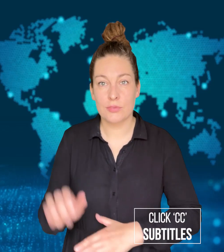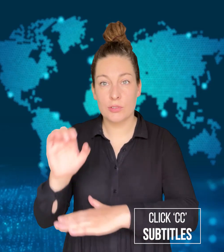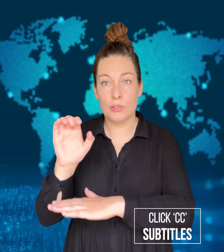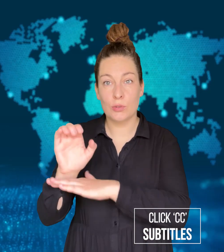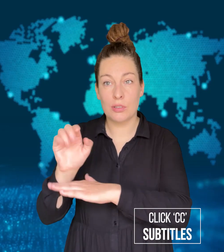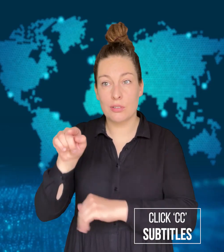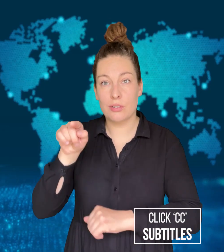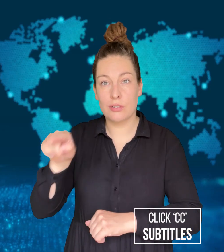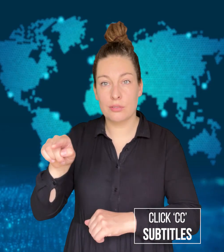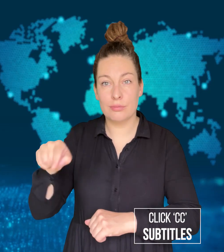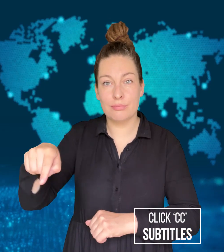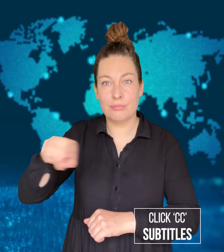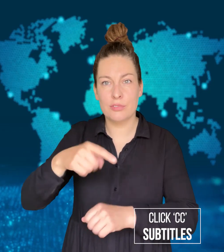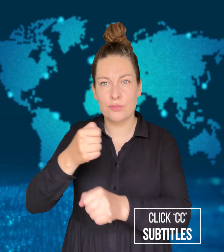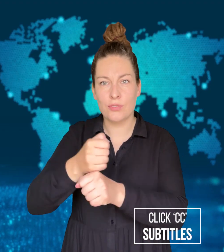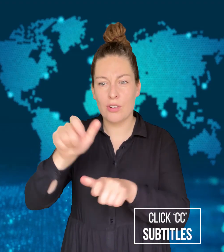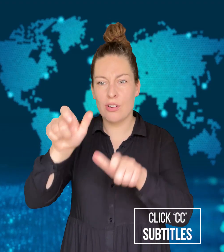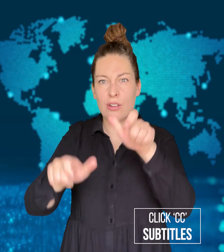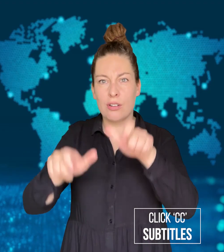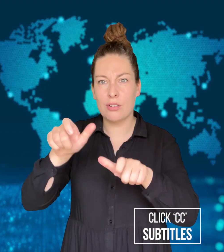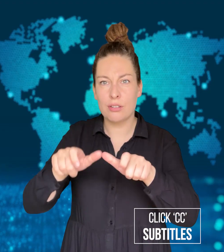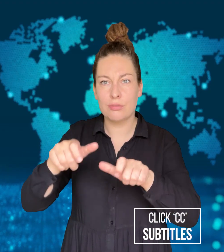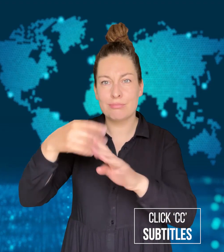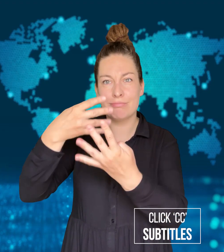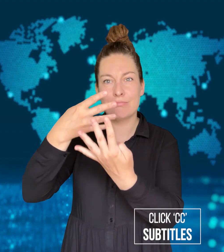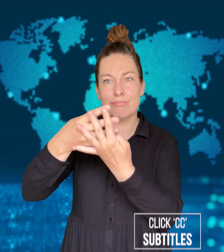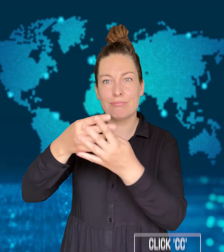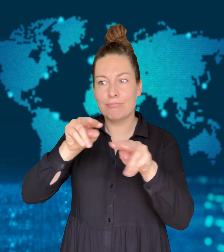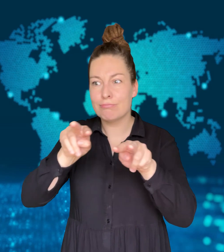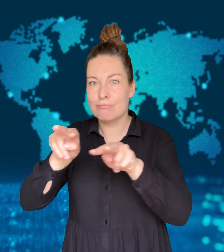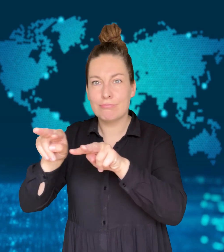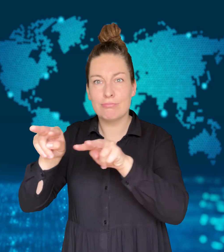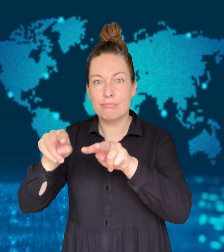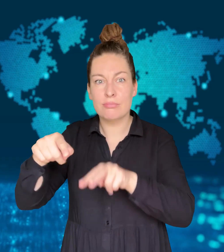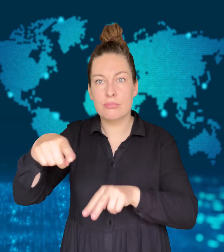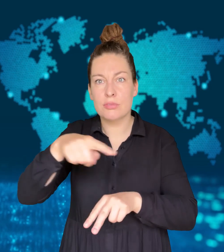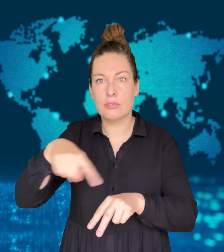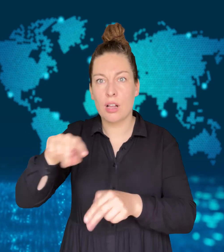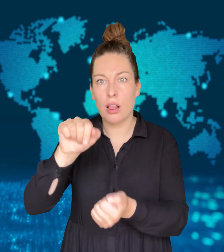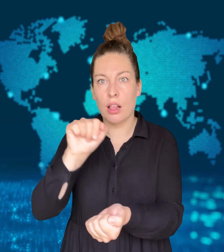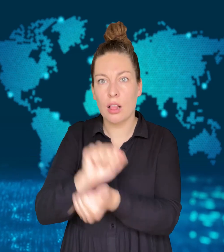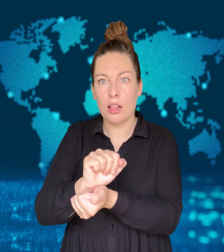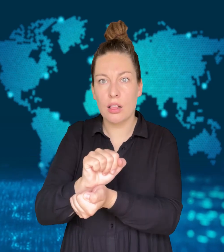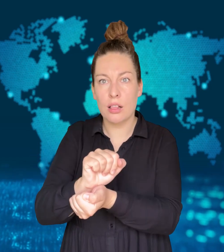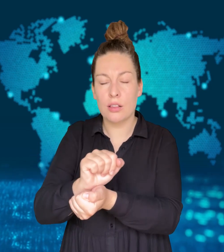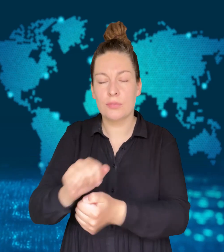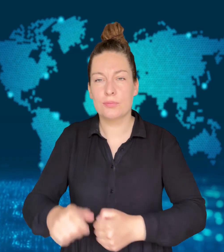Prison guards held hostage